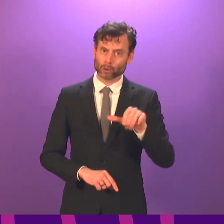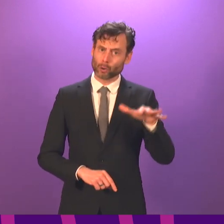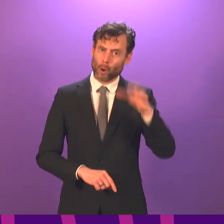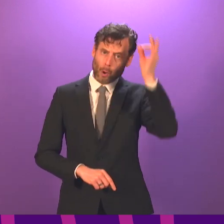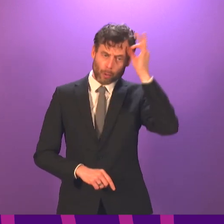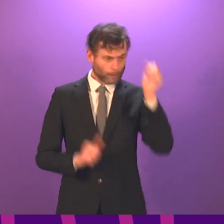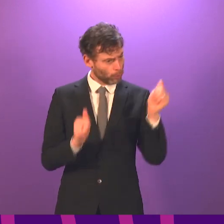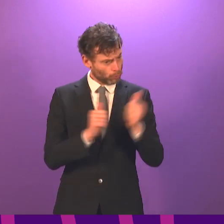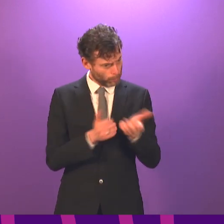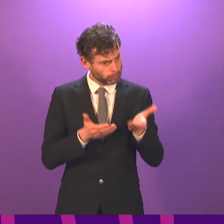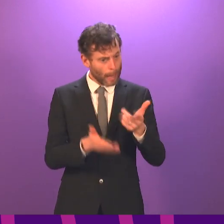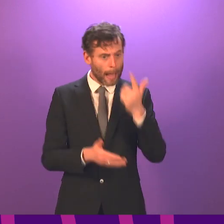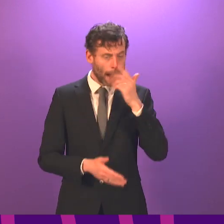over that.